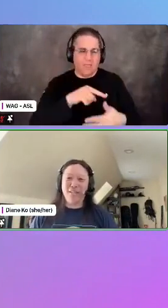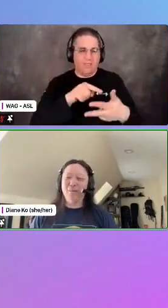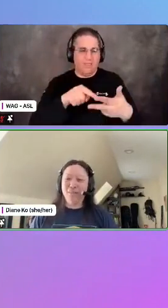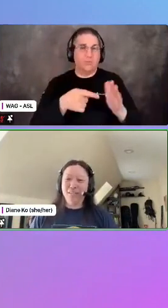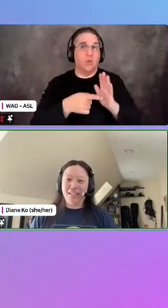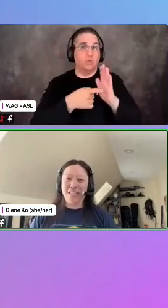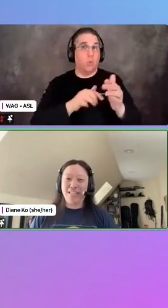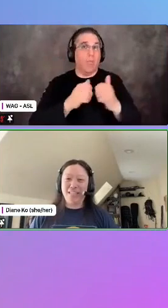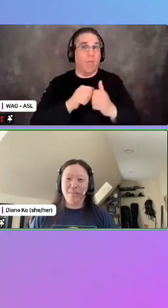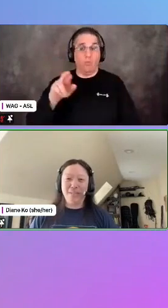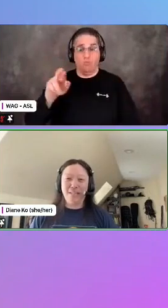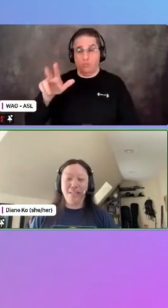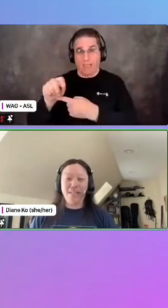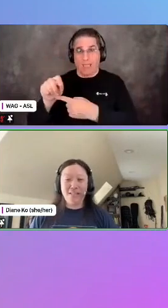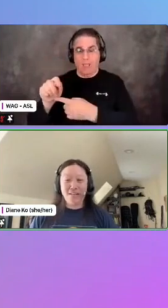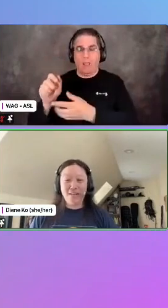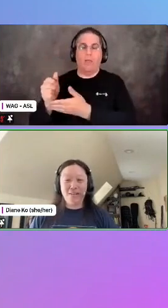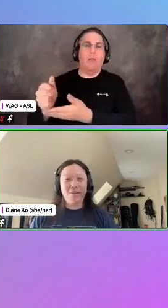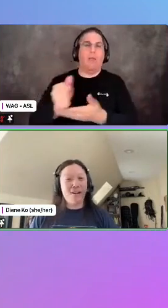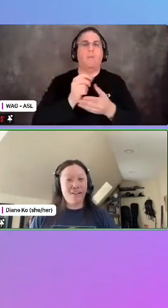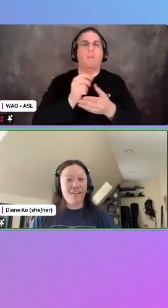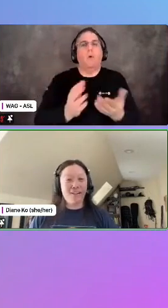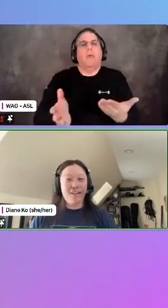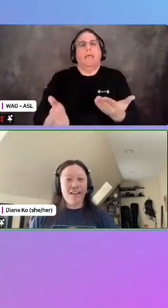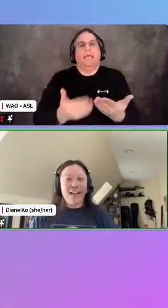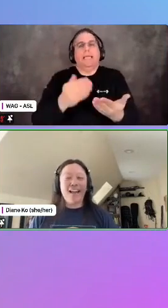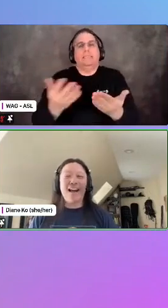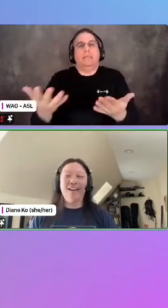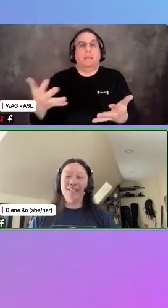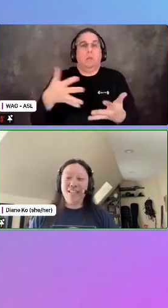that backward OK add various social channels. Hopefully